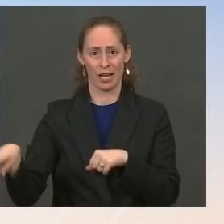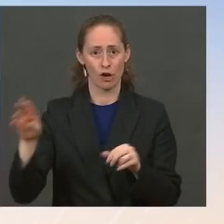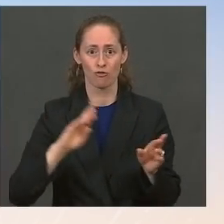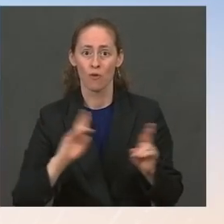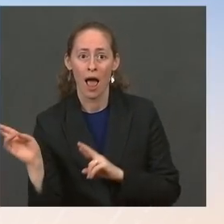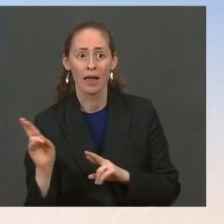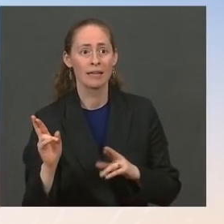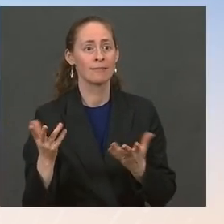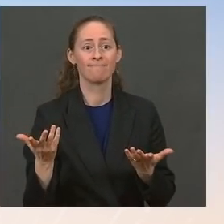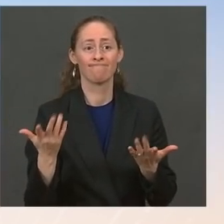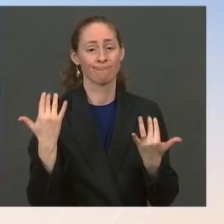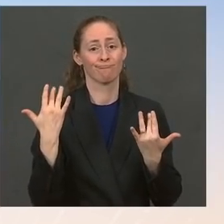Ms. Psaki: Thanks, everyone. Happy Friday.